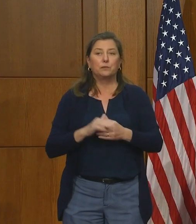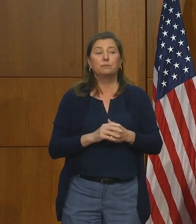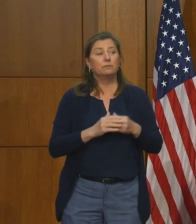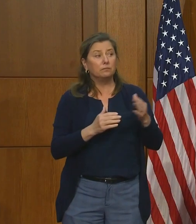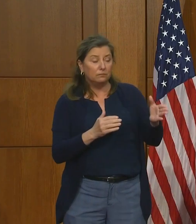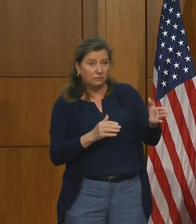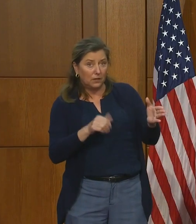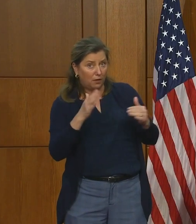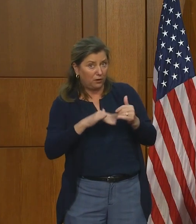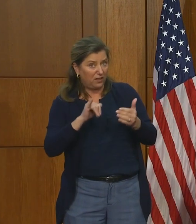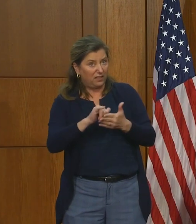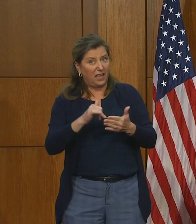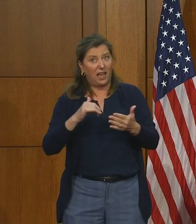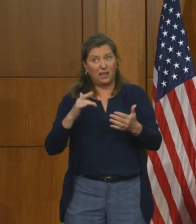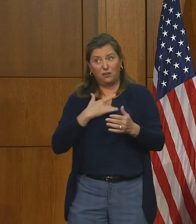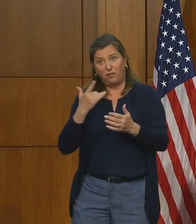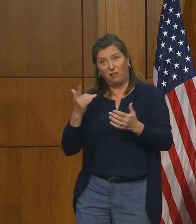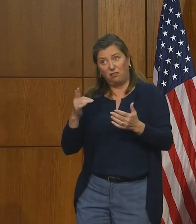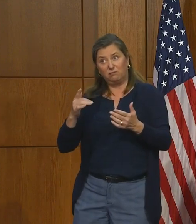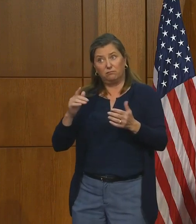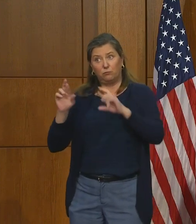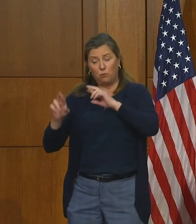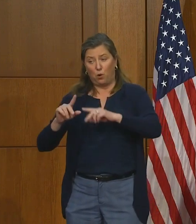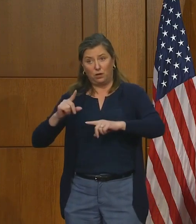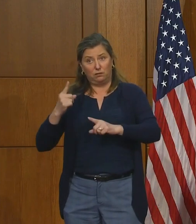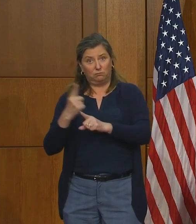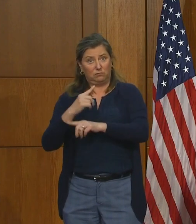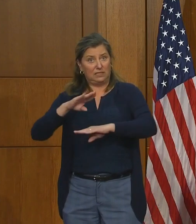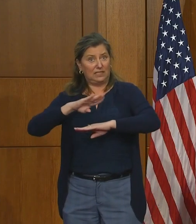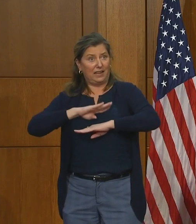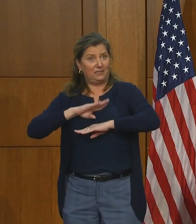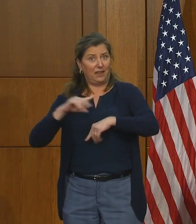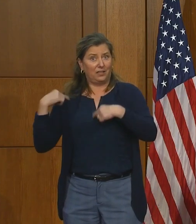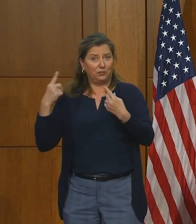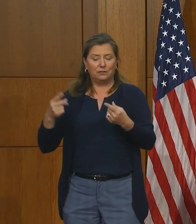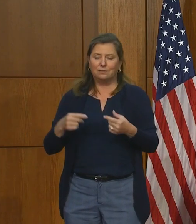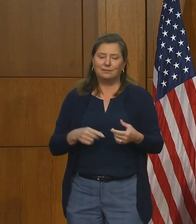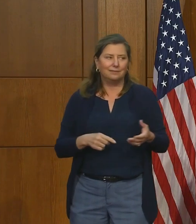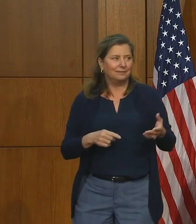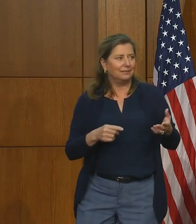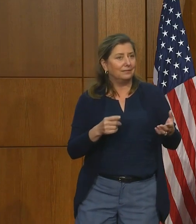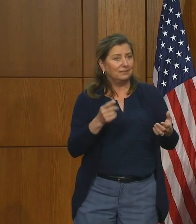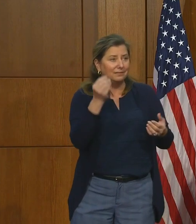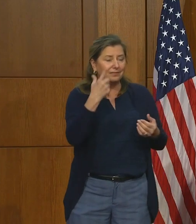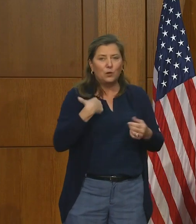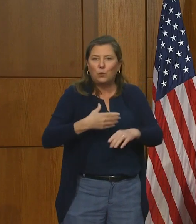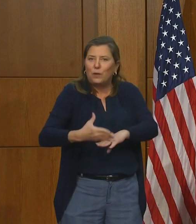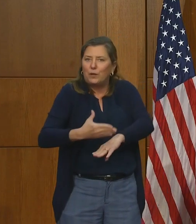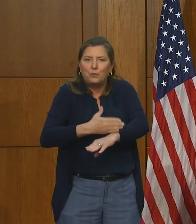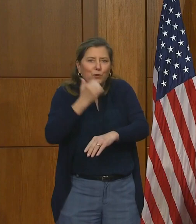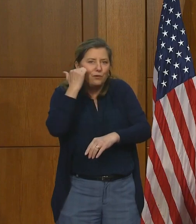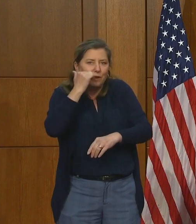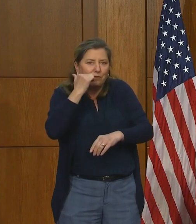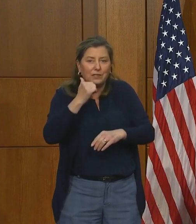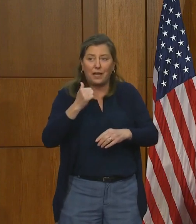WHAT LEADERS DO. OTHERWISE DO YOU THINK THAT THE DATA REPORTING HAS BEEN SATISFACTORY